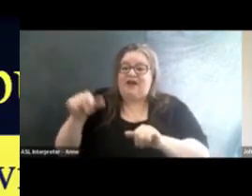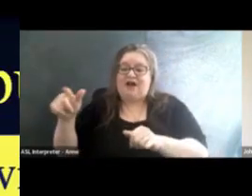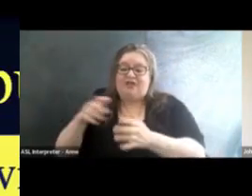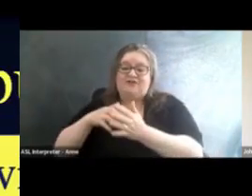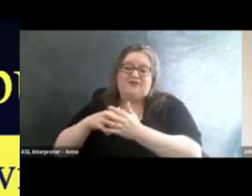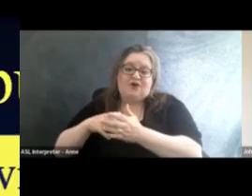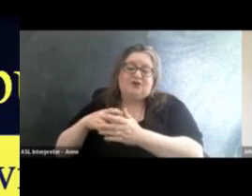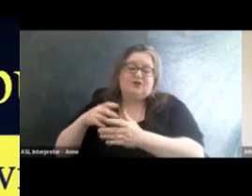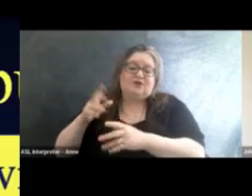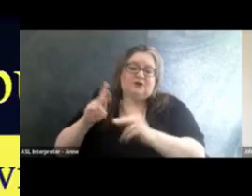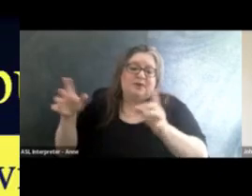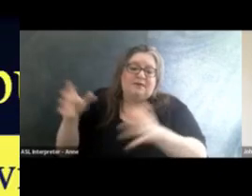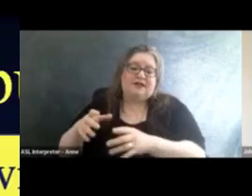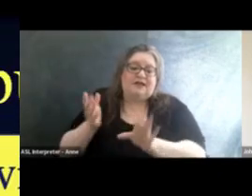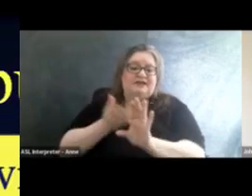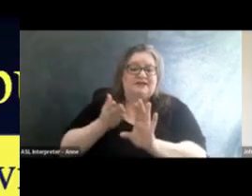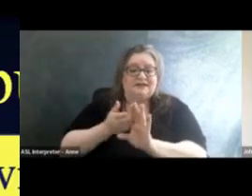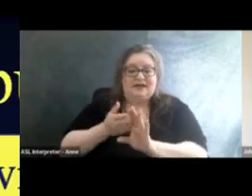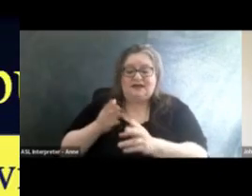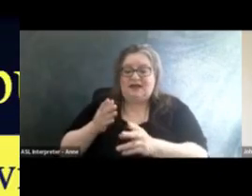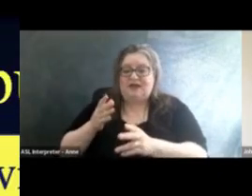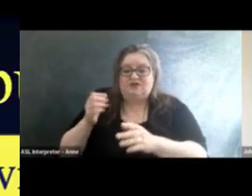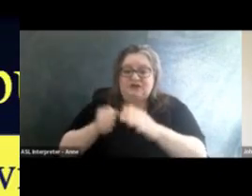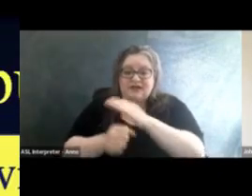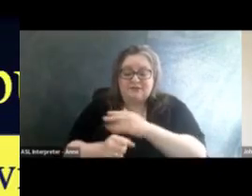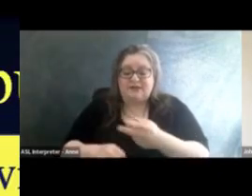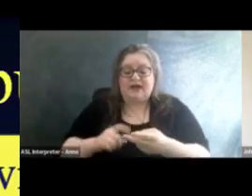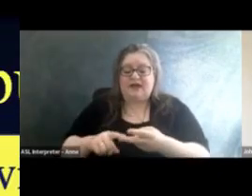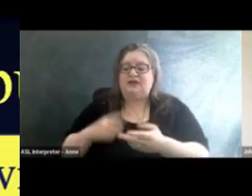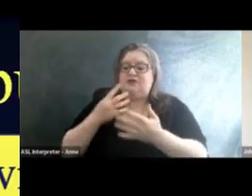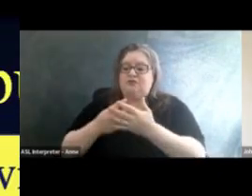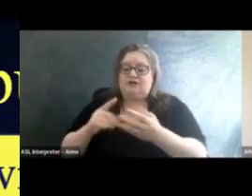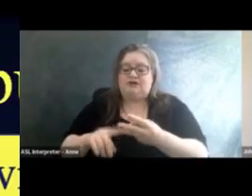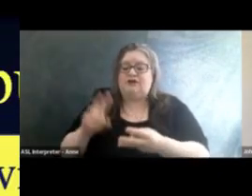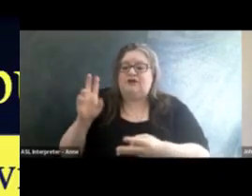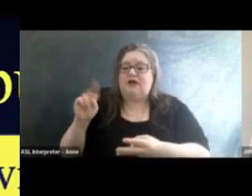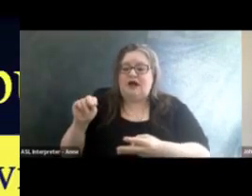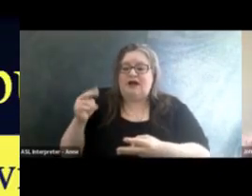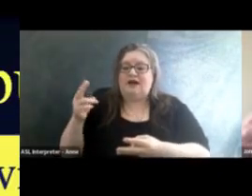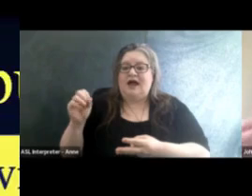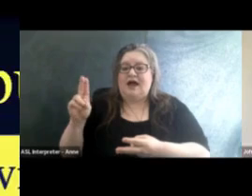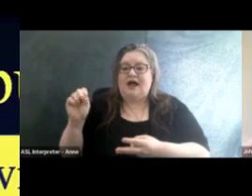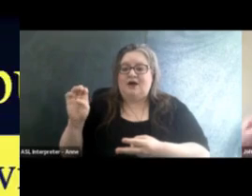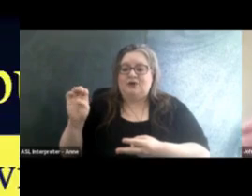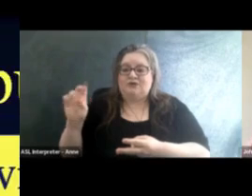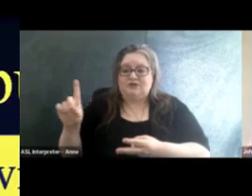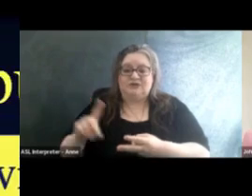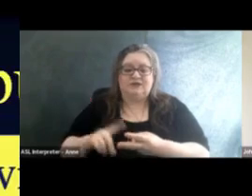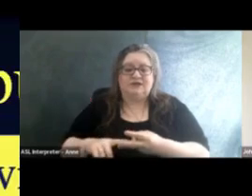it's psychiatric inpatients, prisoners, those who are unhoused, we see the same higher